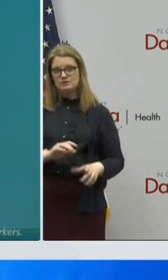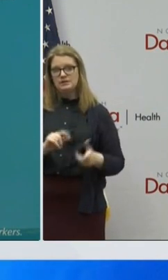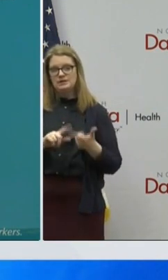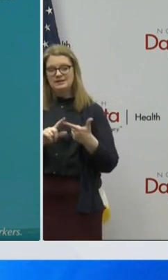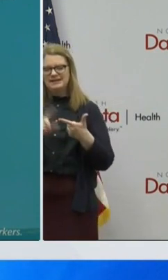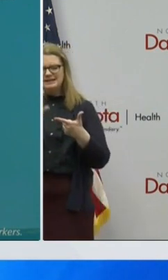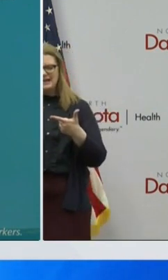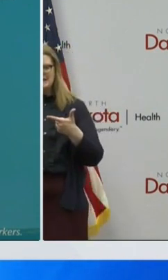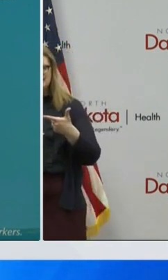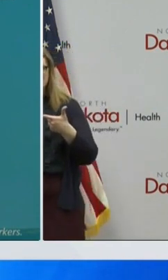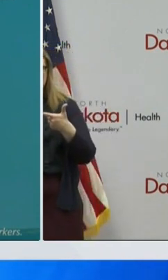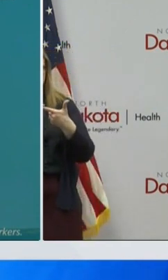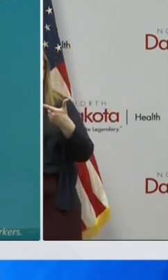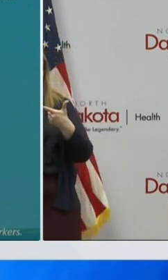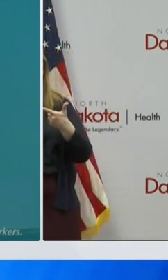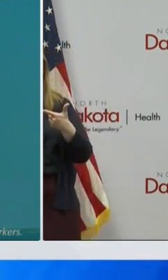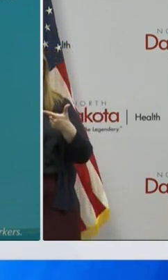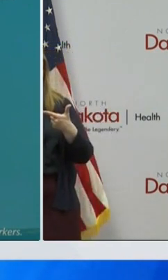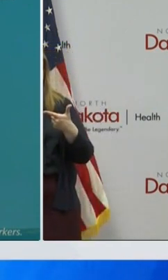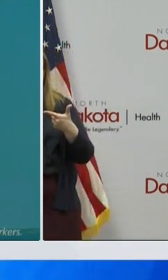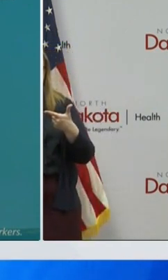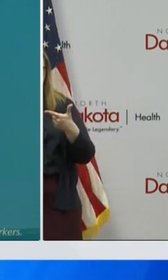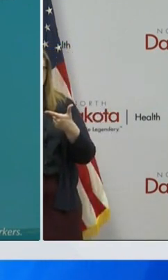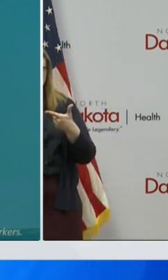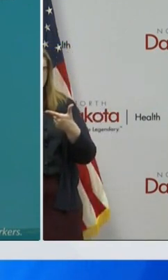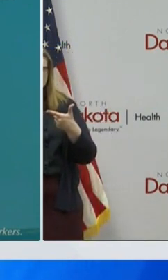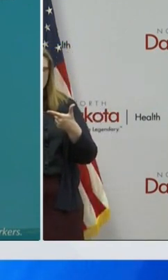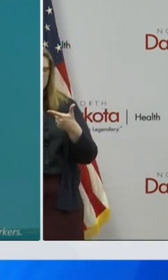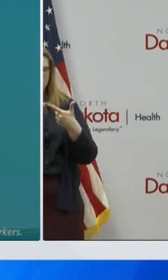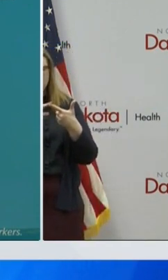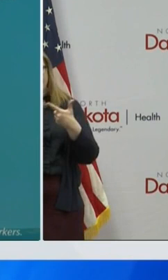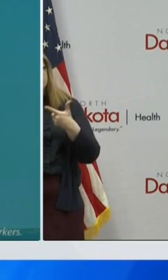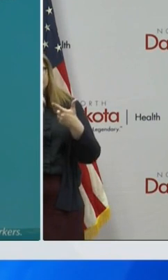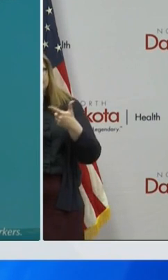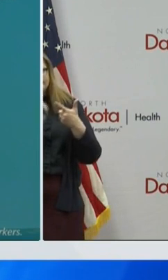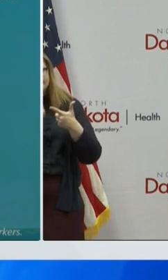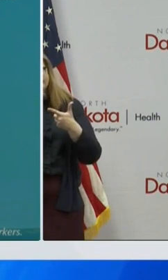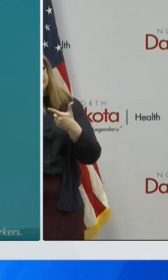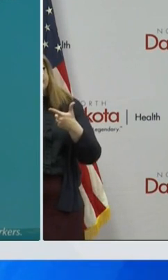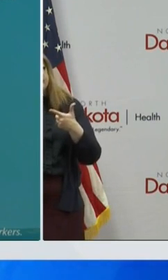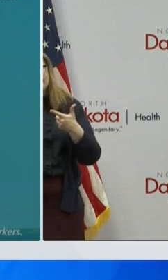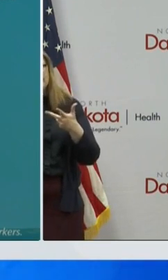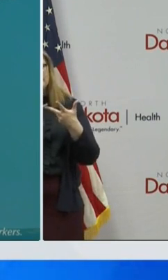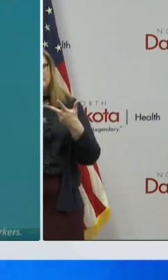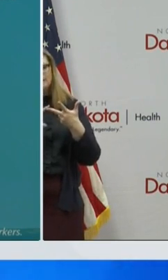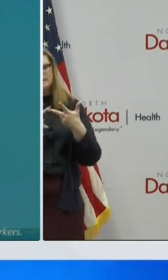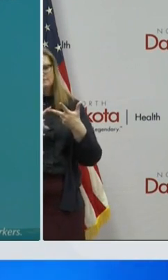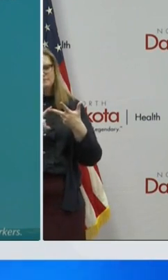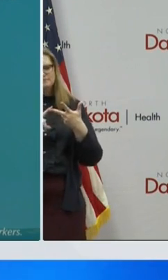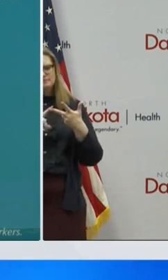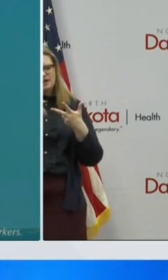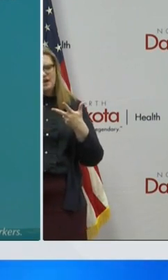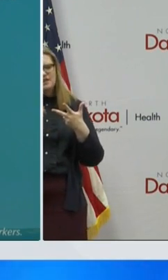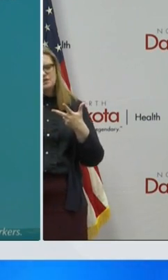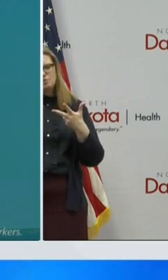POSITIVE, 323 WERE NEGATIVE, AND WE HAVE OF THOSE 72 ARE LM EMPLOYEES. 19 ARE STILL UNDER CONTACT